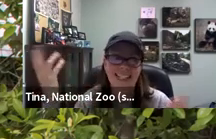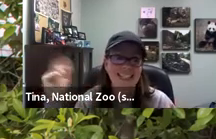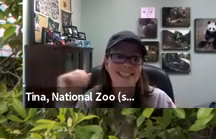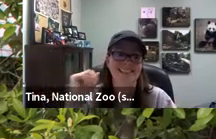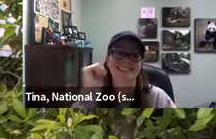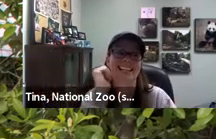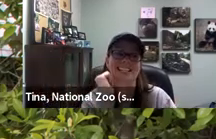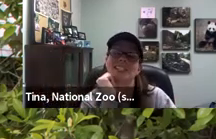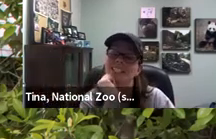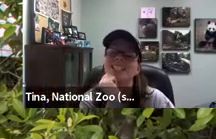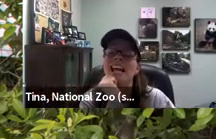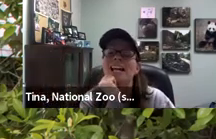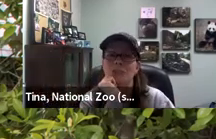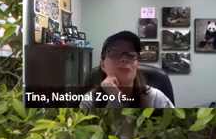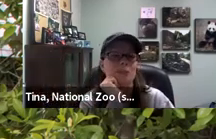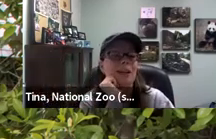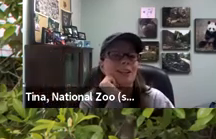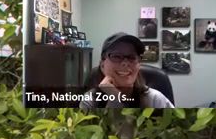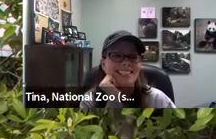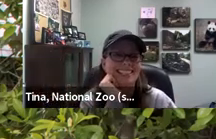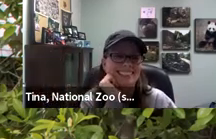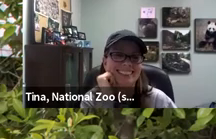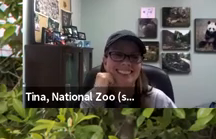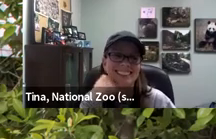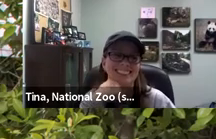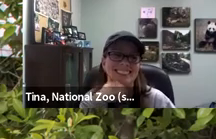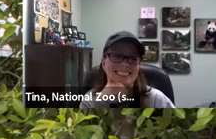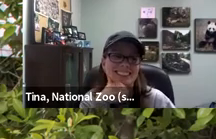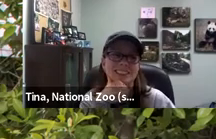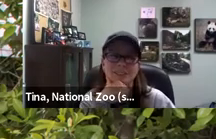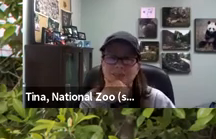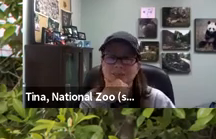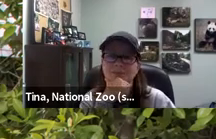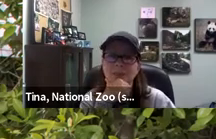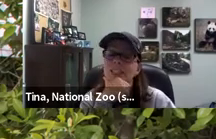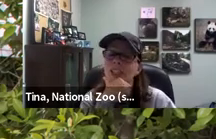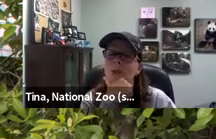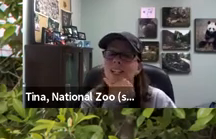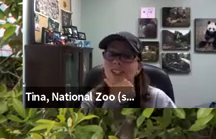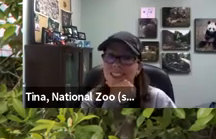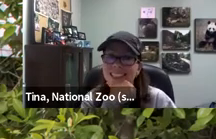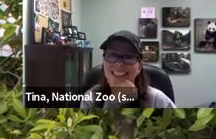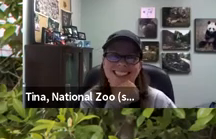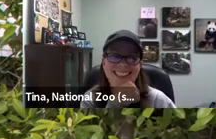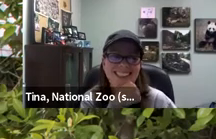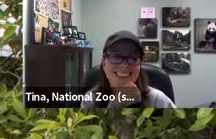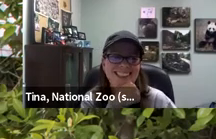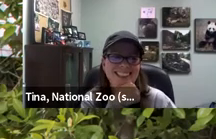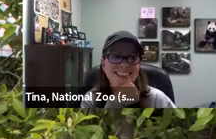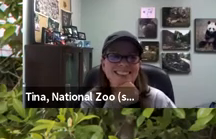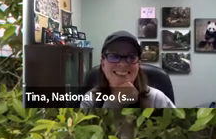That's the sad truth about it.